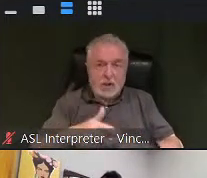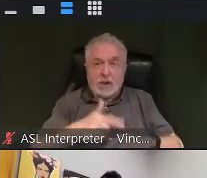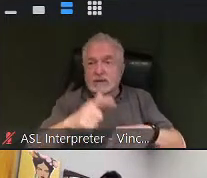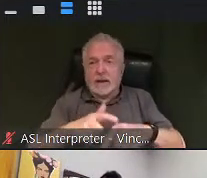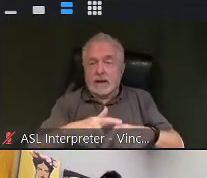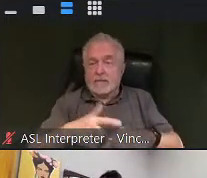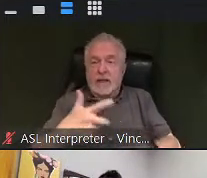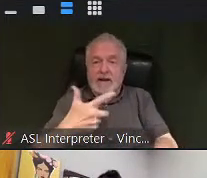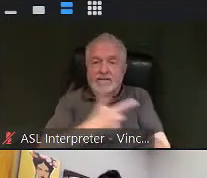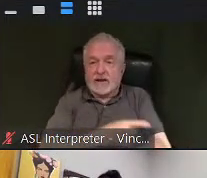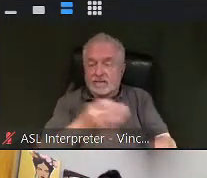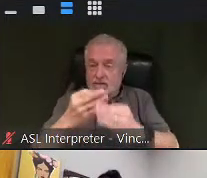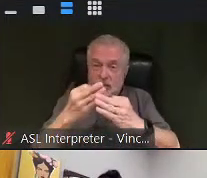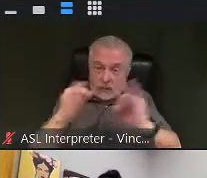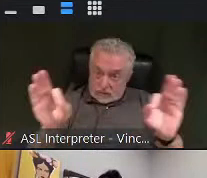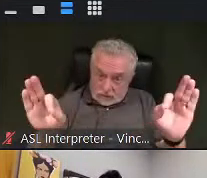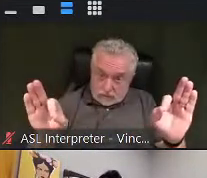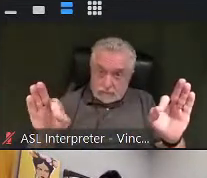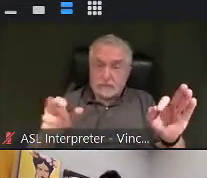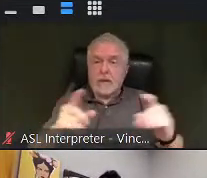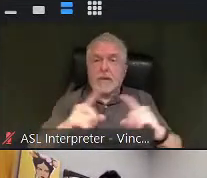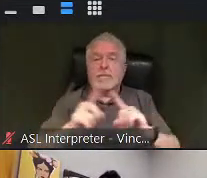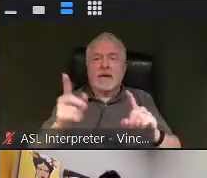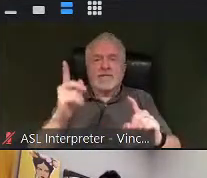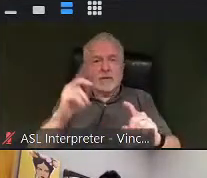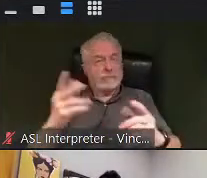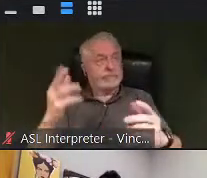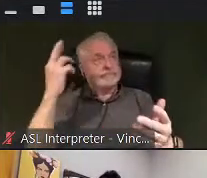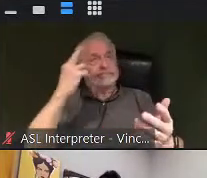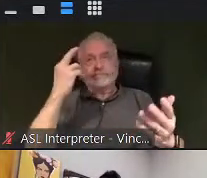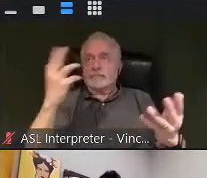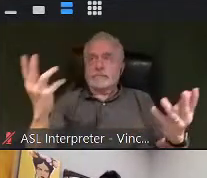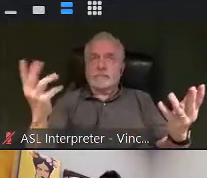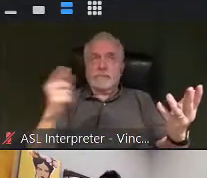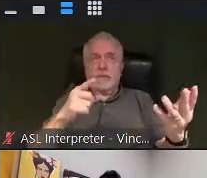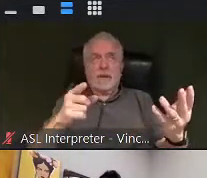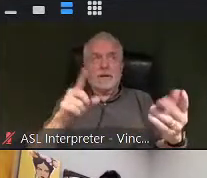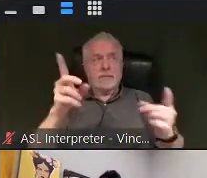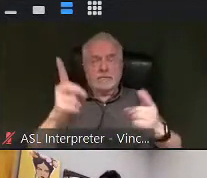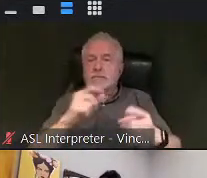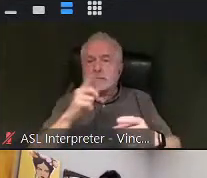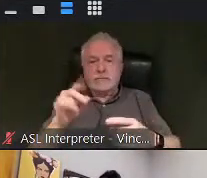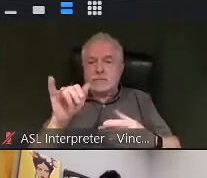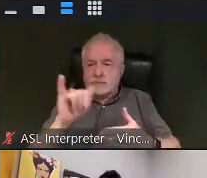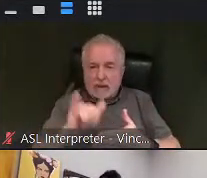The vaccine is free, but for whatever reason, they decided not to do it.